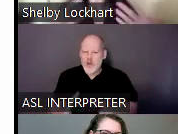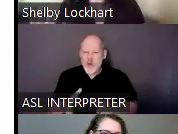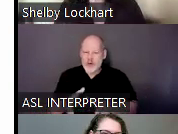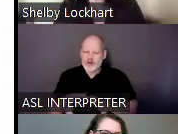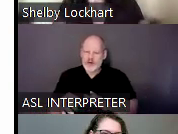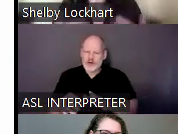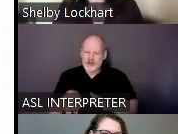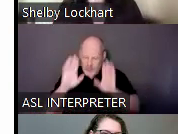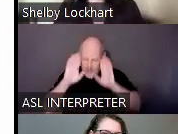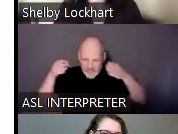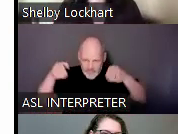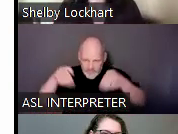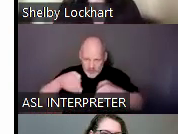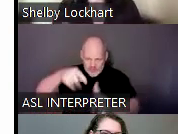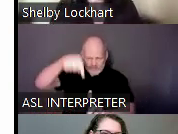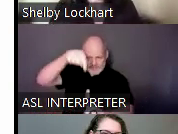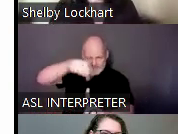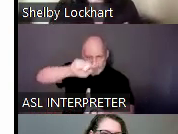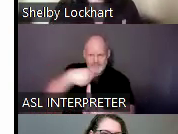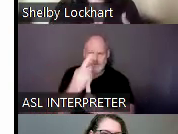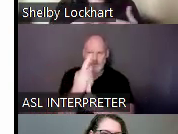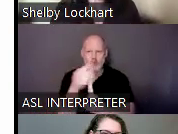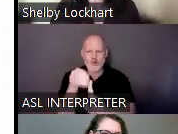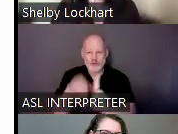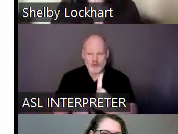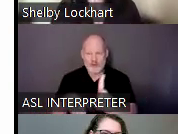they may want to but that's not the point. The people that are on a